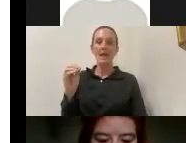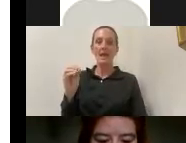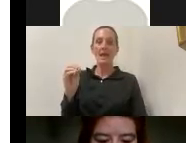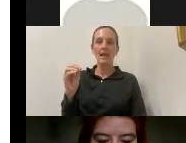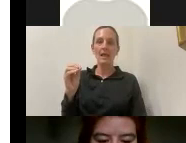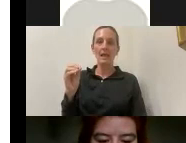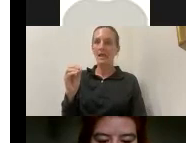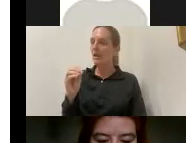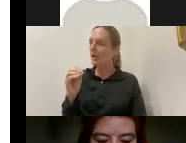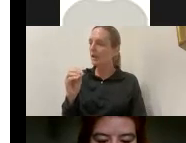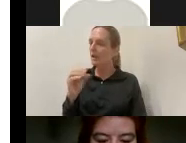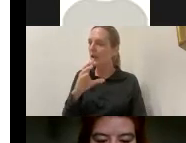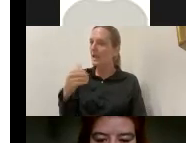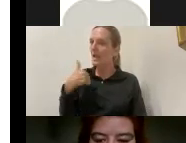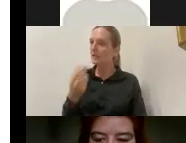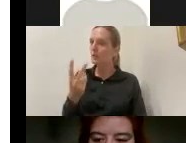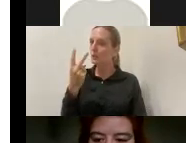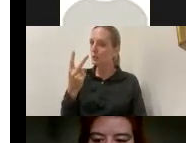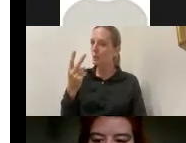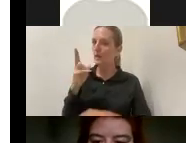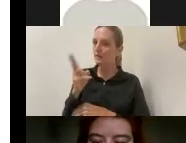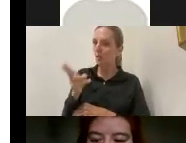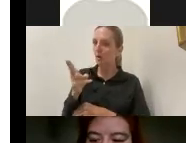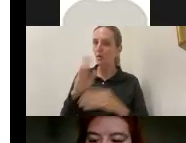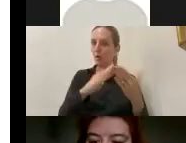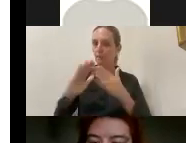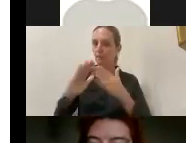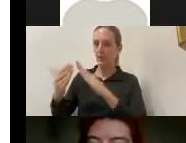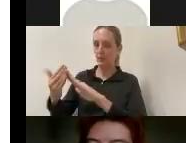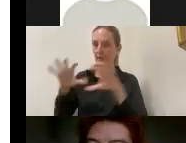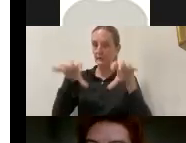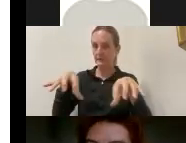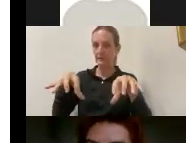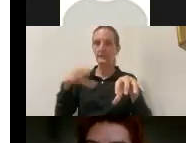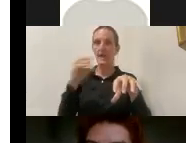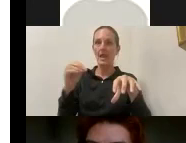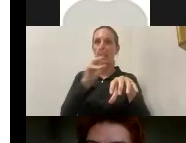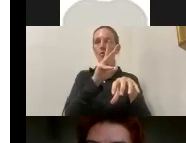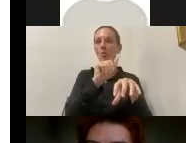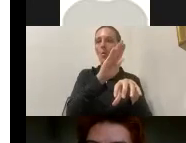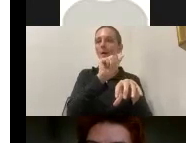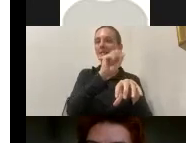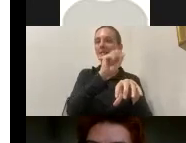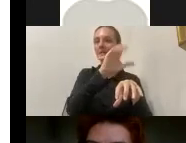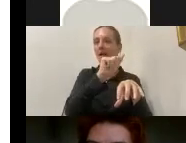office, consists of two historical communities - Wabasca and Desmarais. Again they're only separated by a bridge.